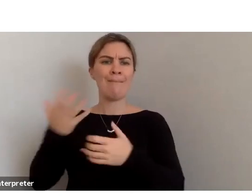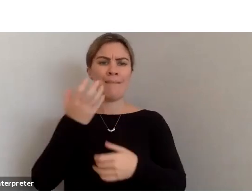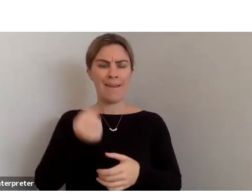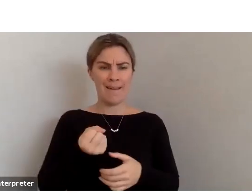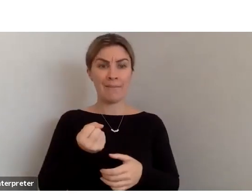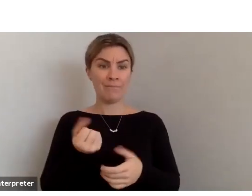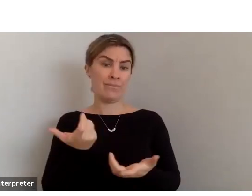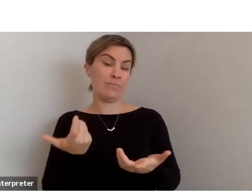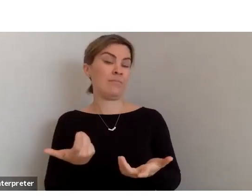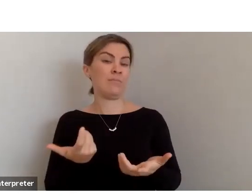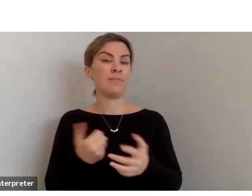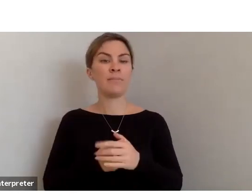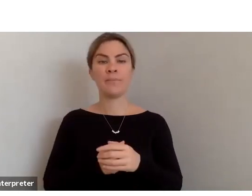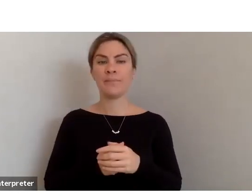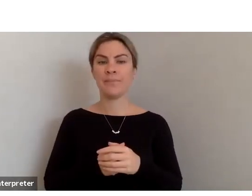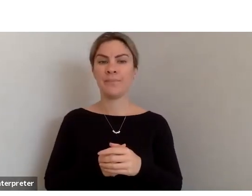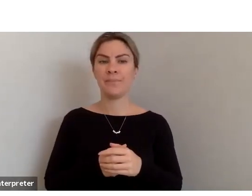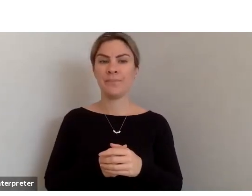media, but be active on the community.